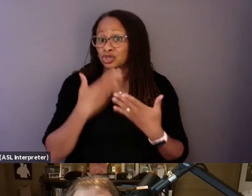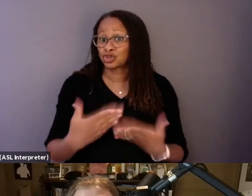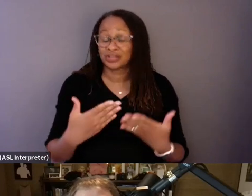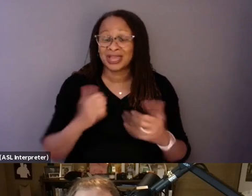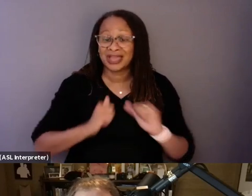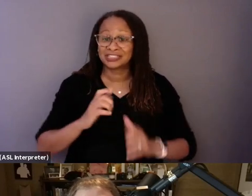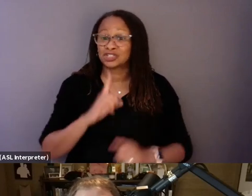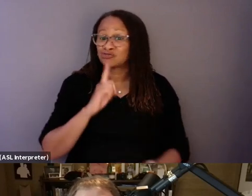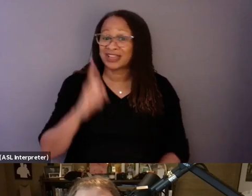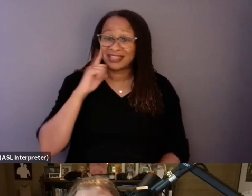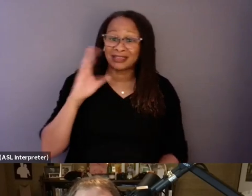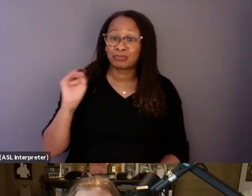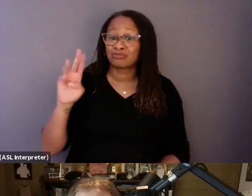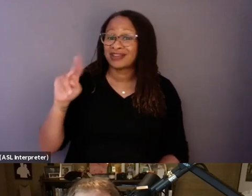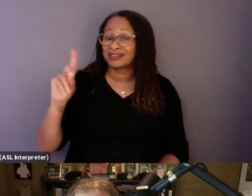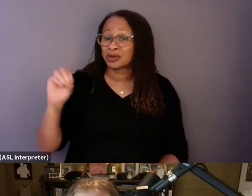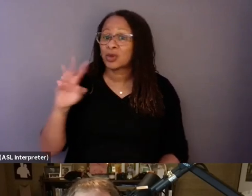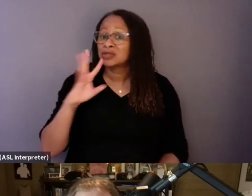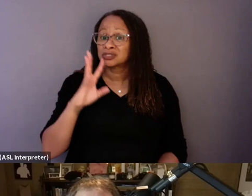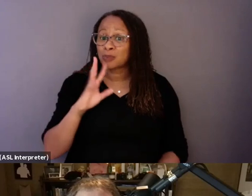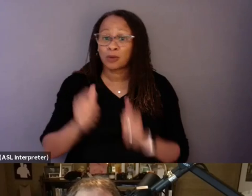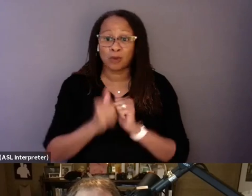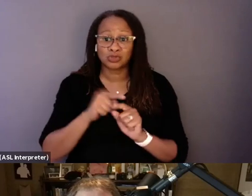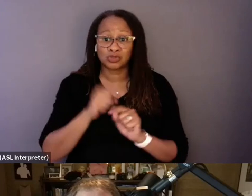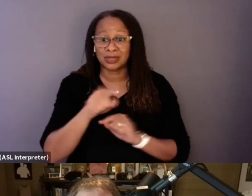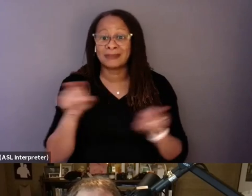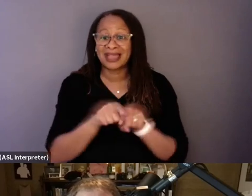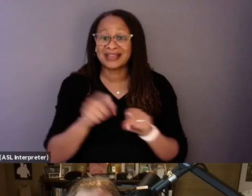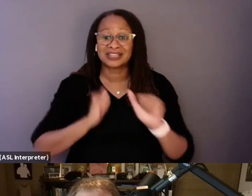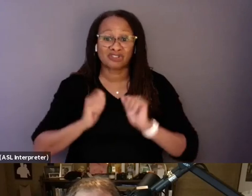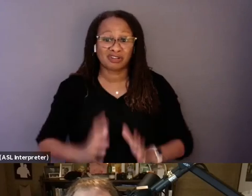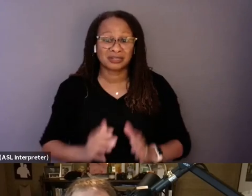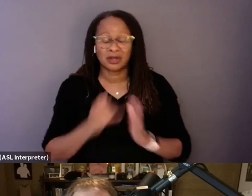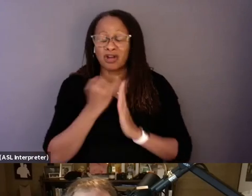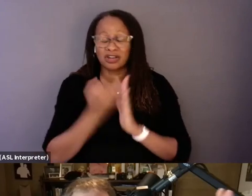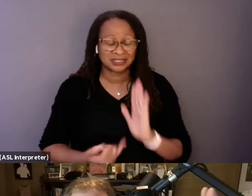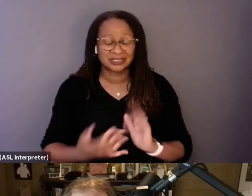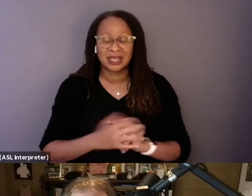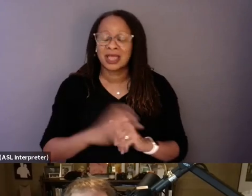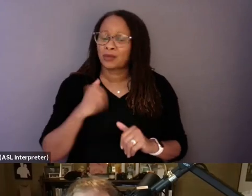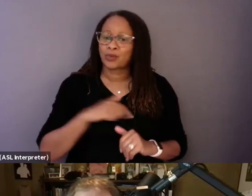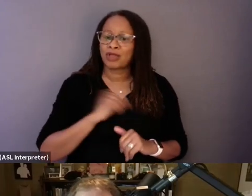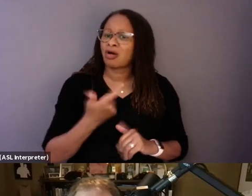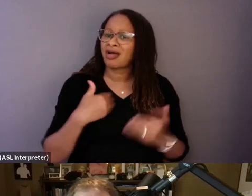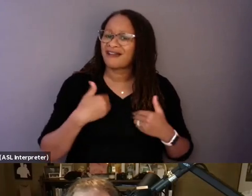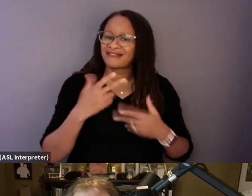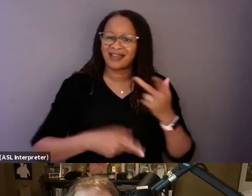who spoke most to him as an artist. And all have that kind of someone whose work